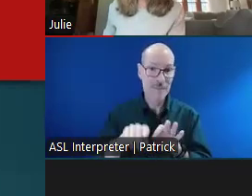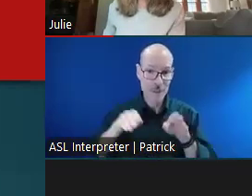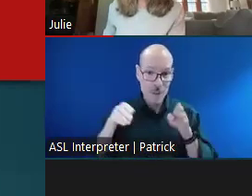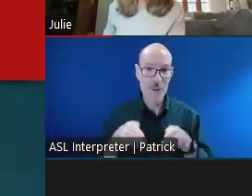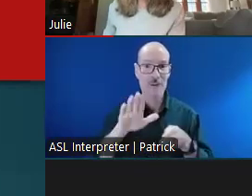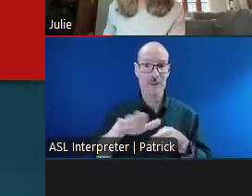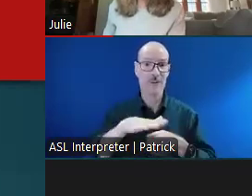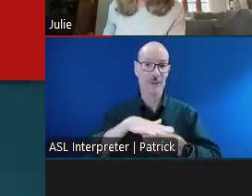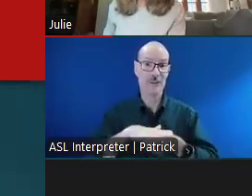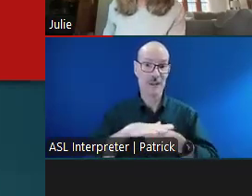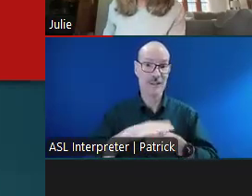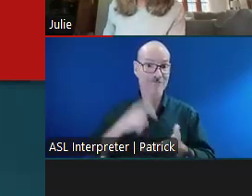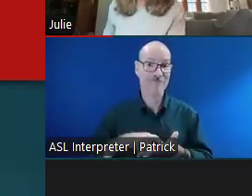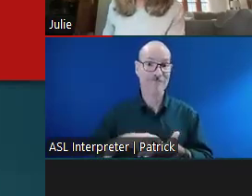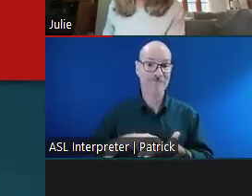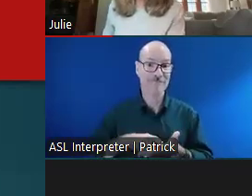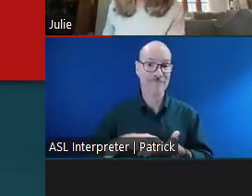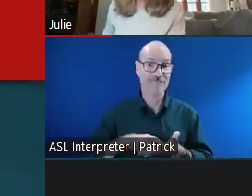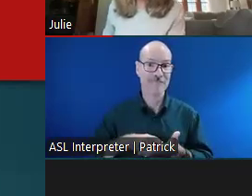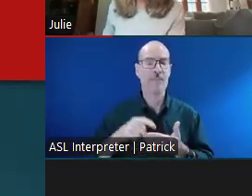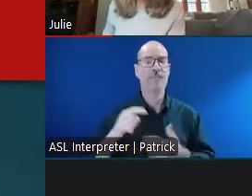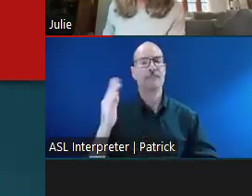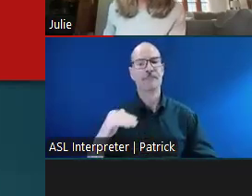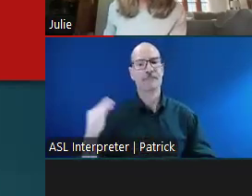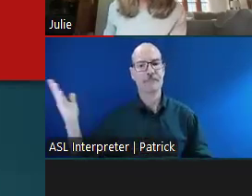Next slide, please.